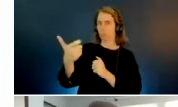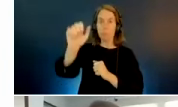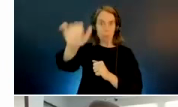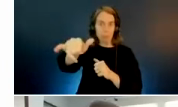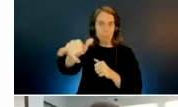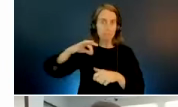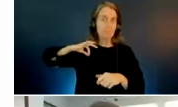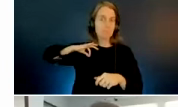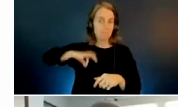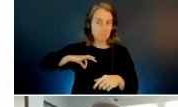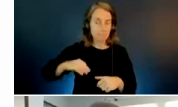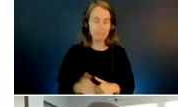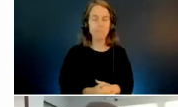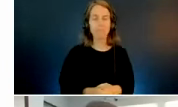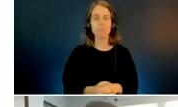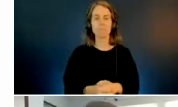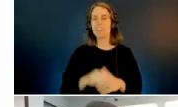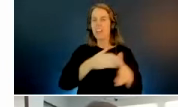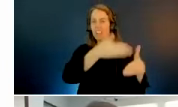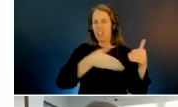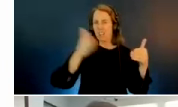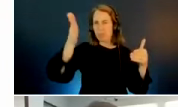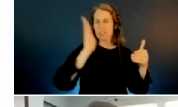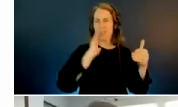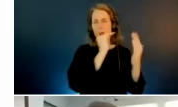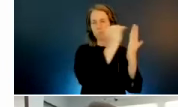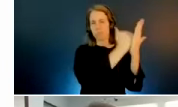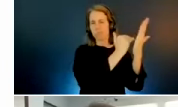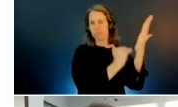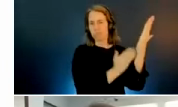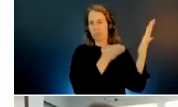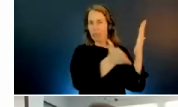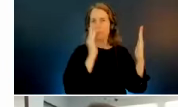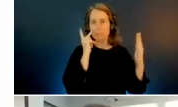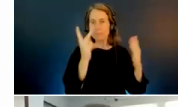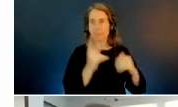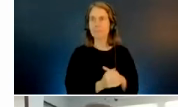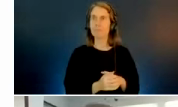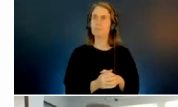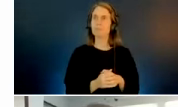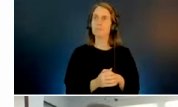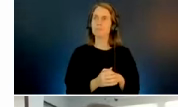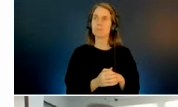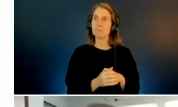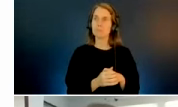be those resources will be up at the end of the um presentation voting absentee by mail requires an